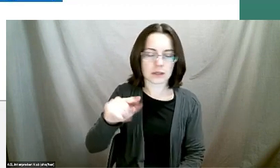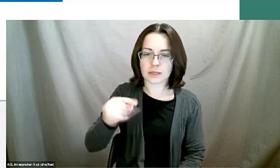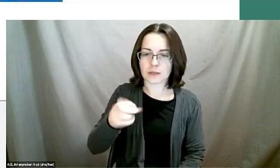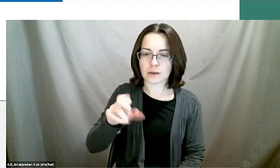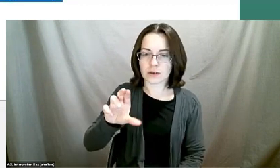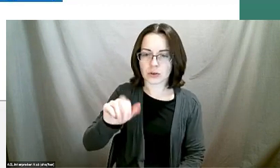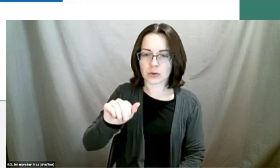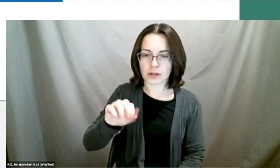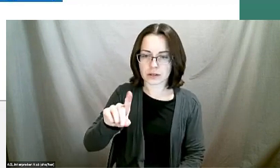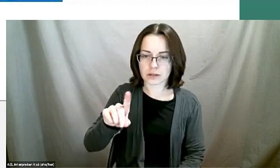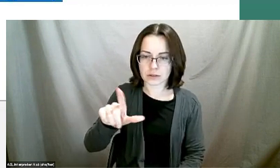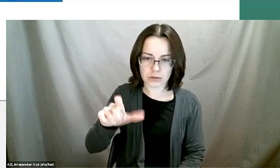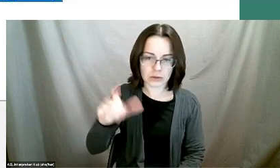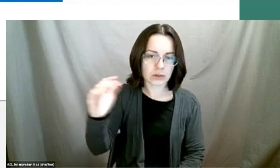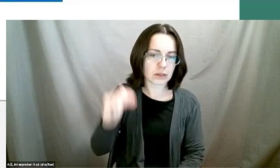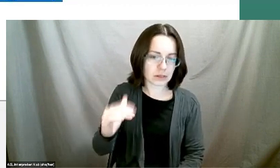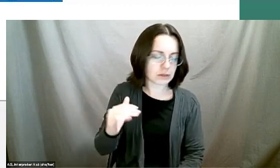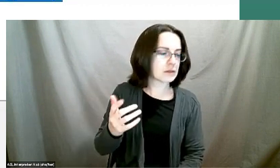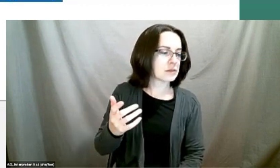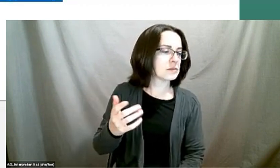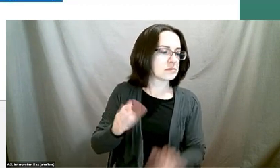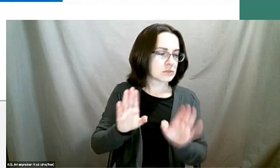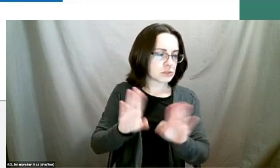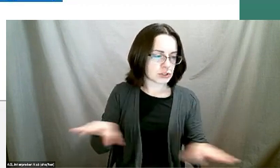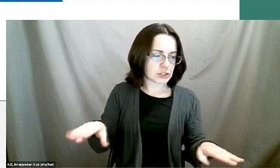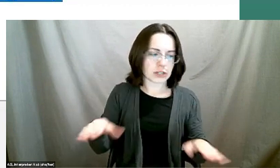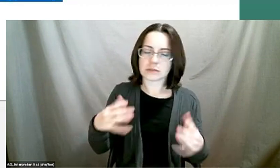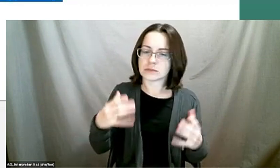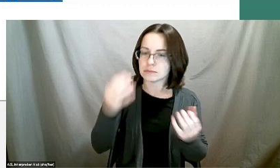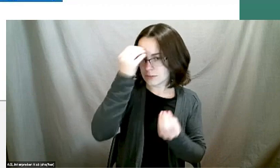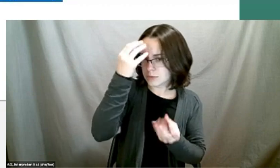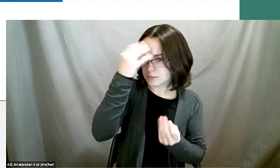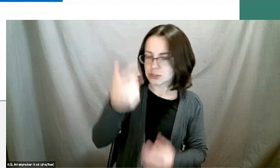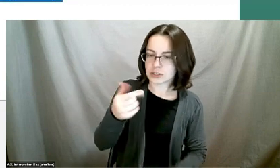and several others. And I'd like to note that in the chat, Leslie Tarasoff,